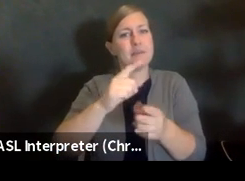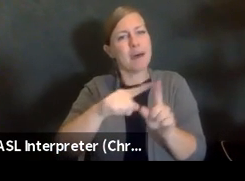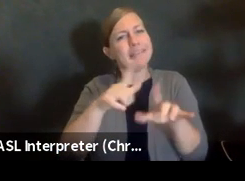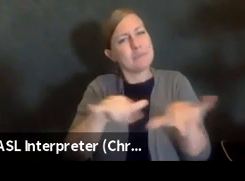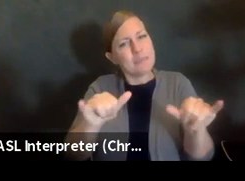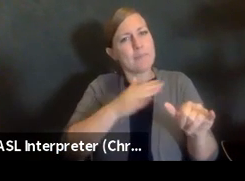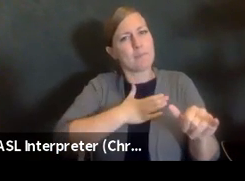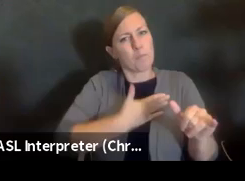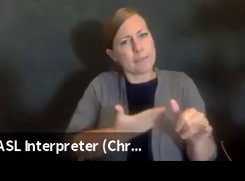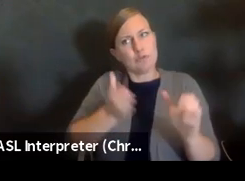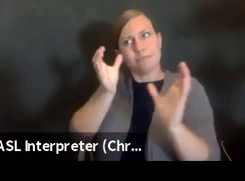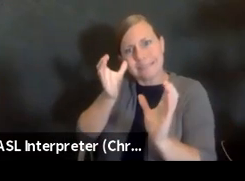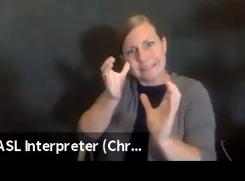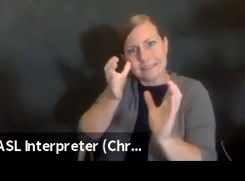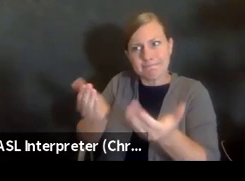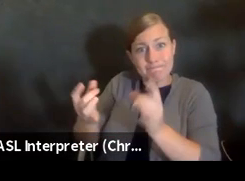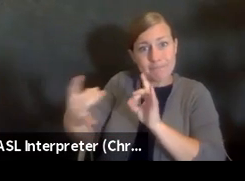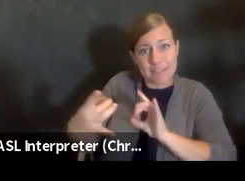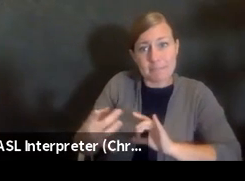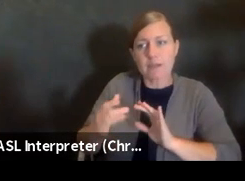Katherine Livick - ESD 112: Listen to your students and they'll help you out.